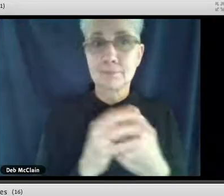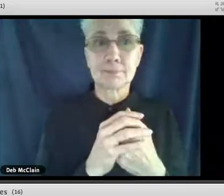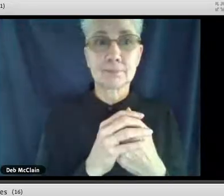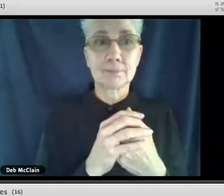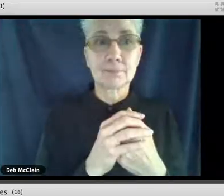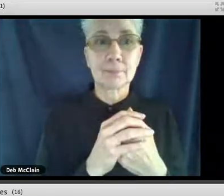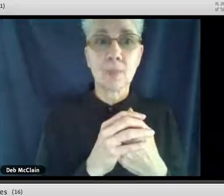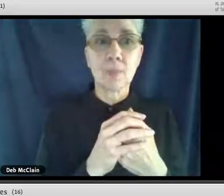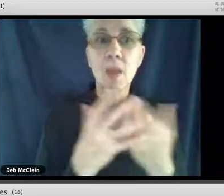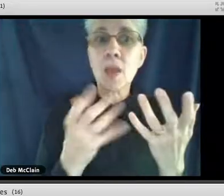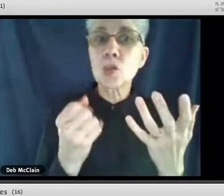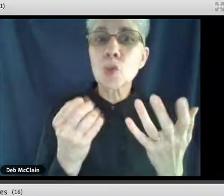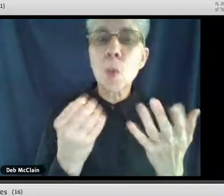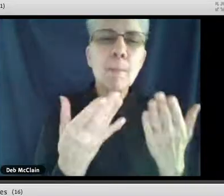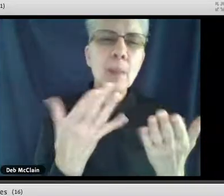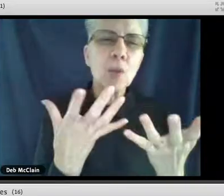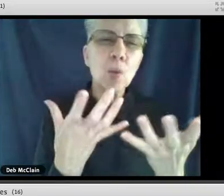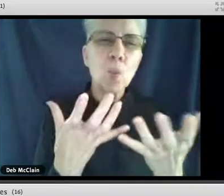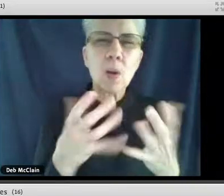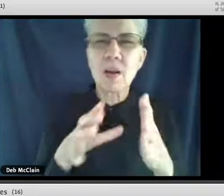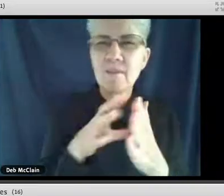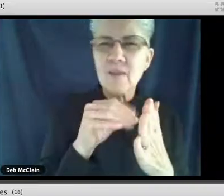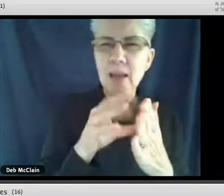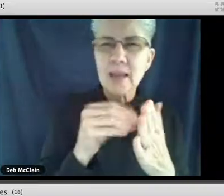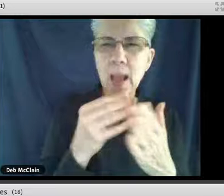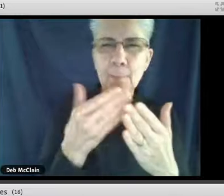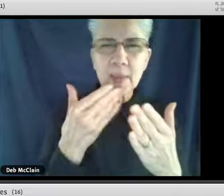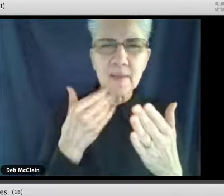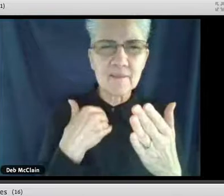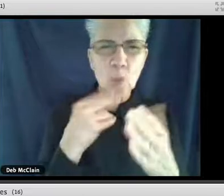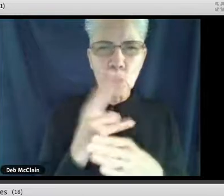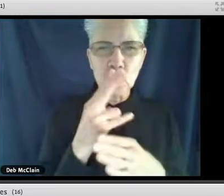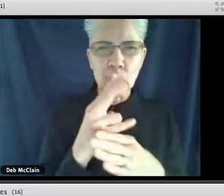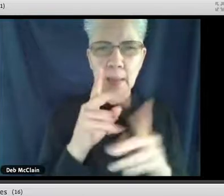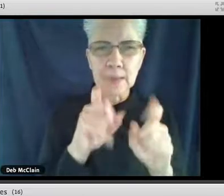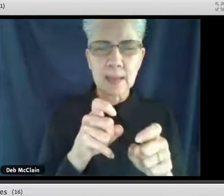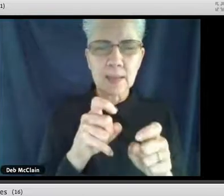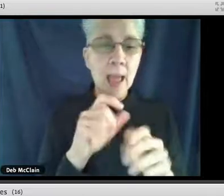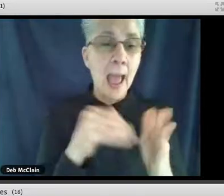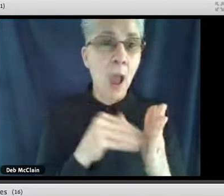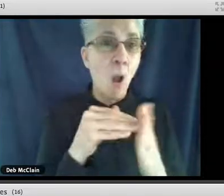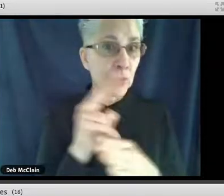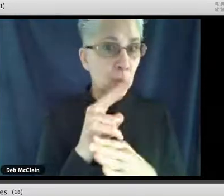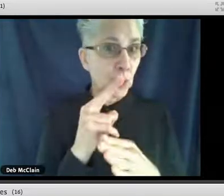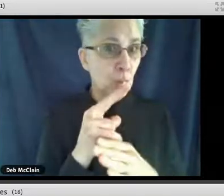So maybe you want to find out before the usability test, you know, how often do you use the website?